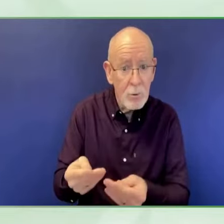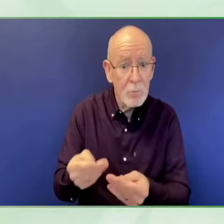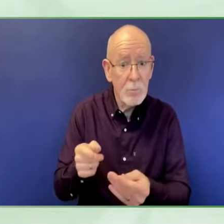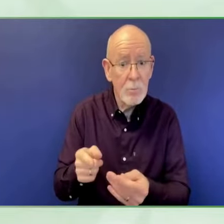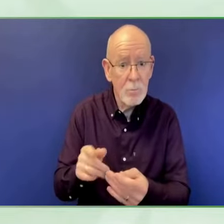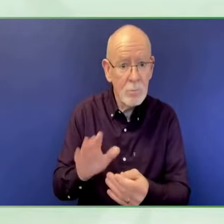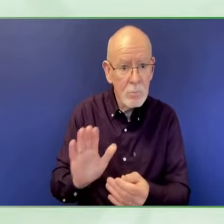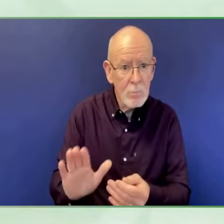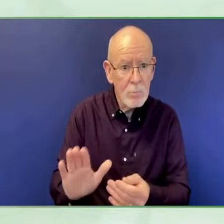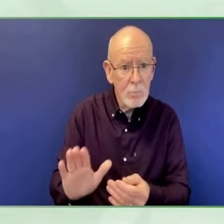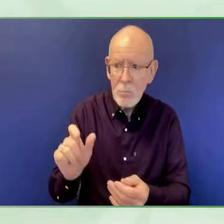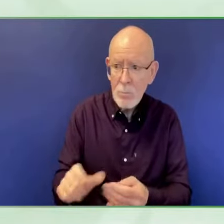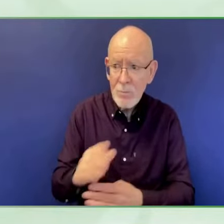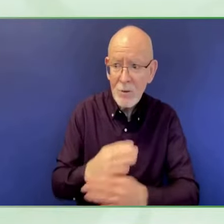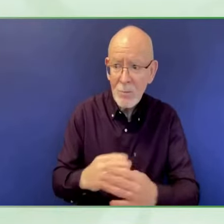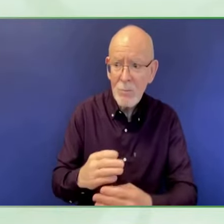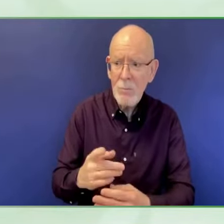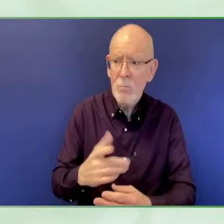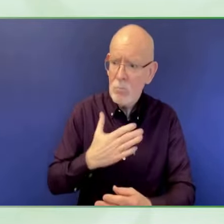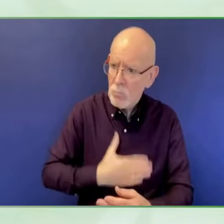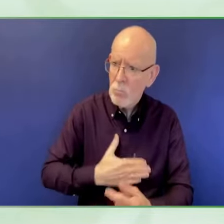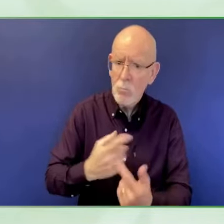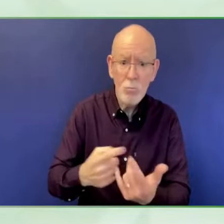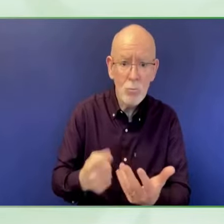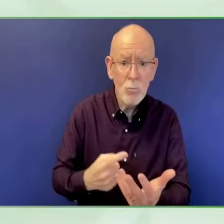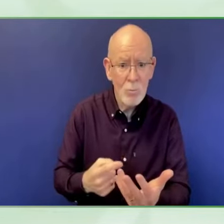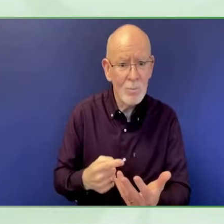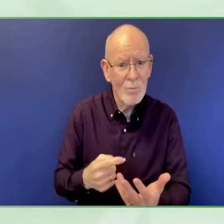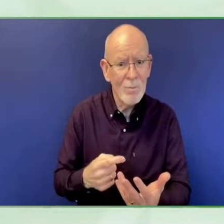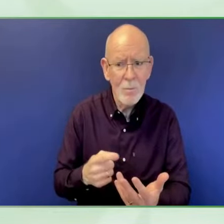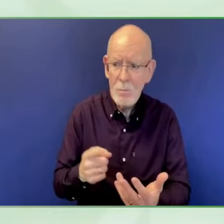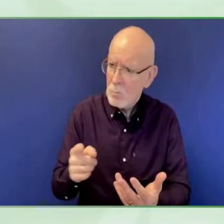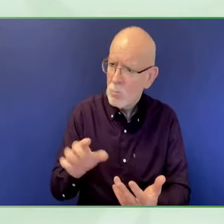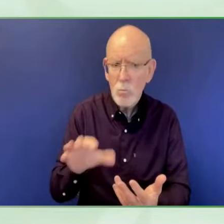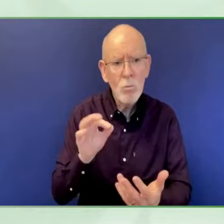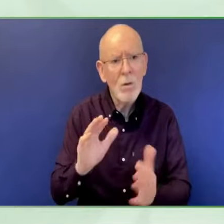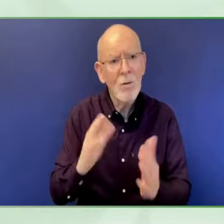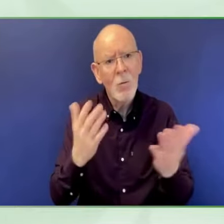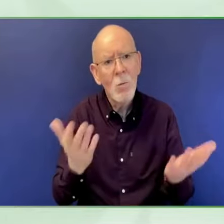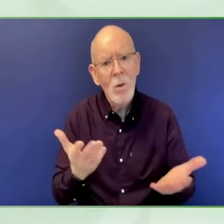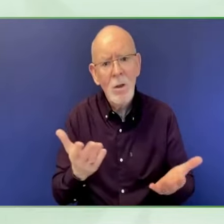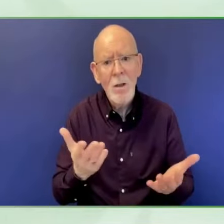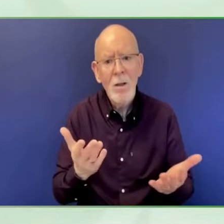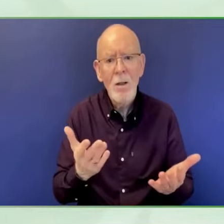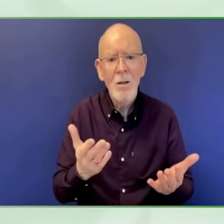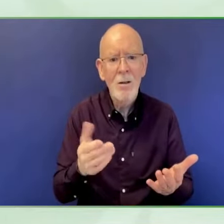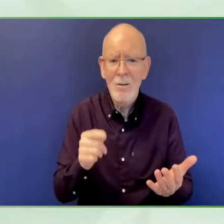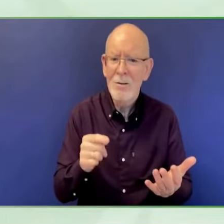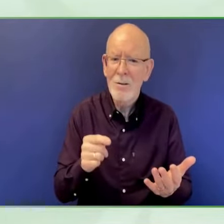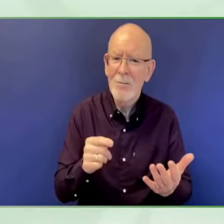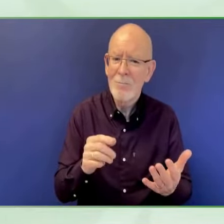Can you restore legal capacity to us? To me, own choices.